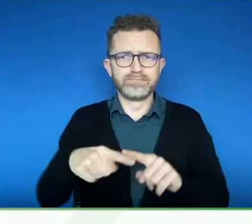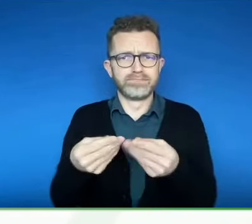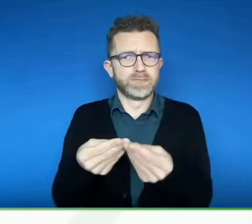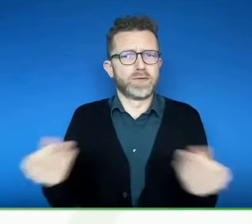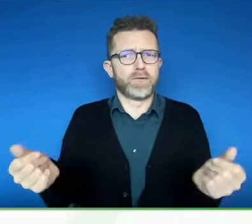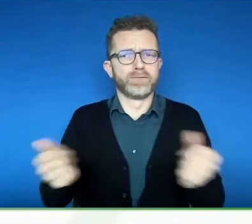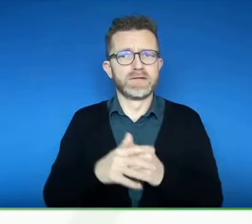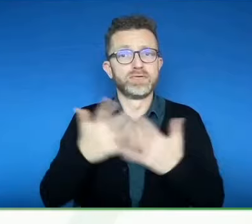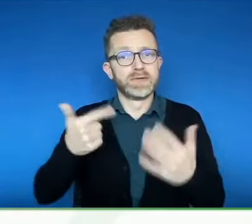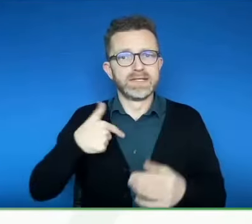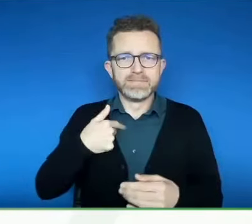Sorry, the last one.